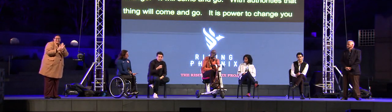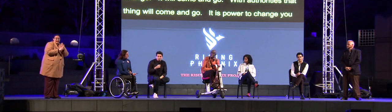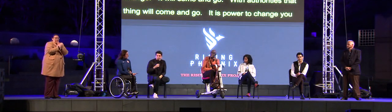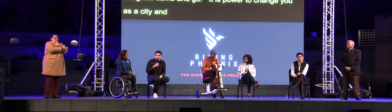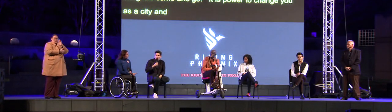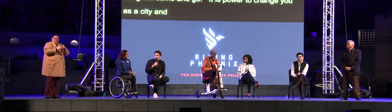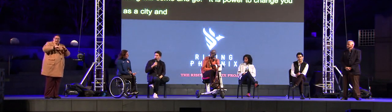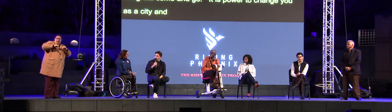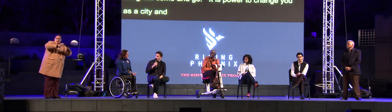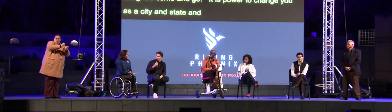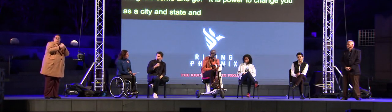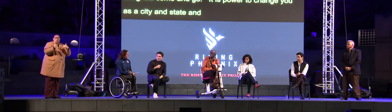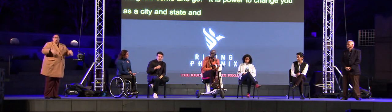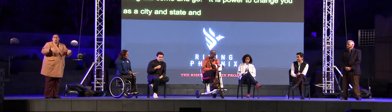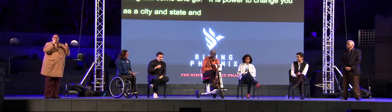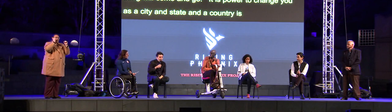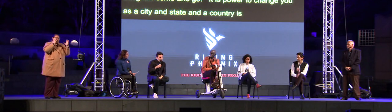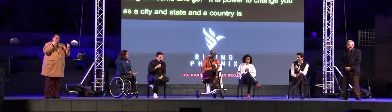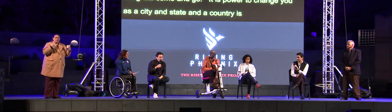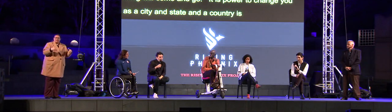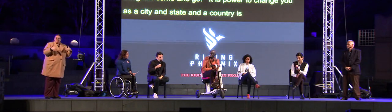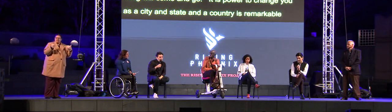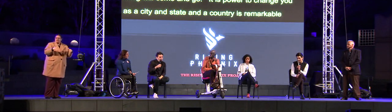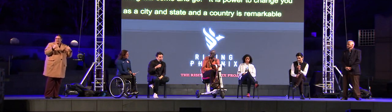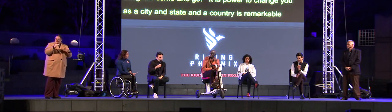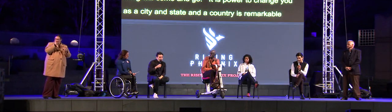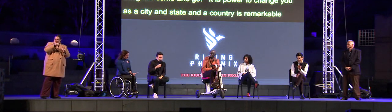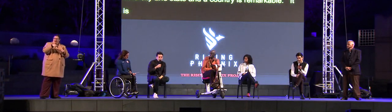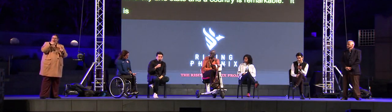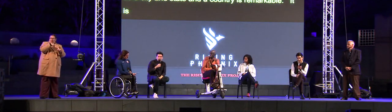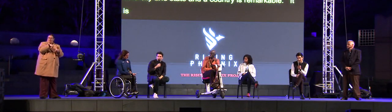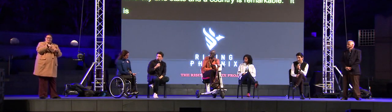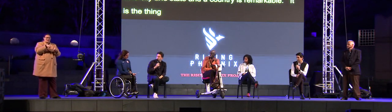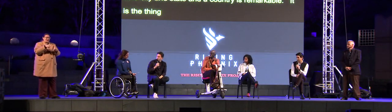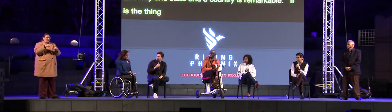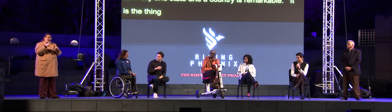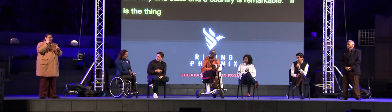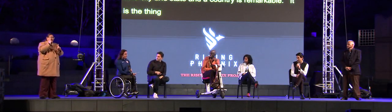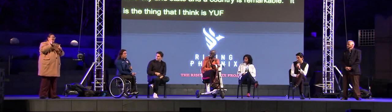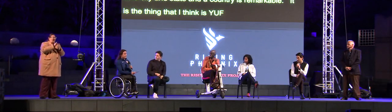So actually, the social power is the thing that I think is your jet pack. Yep.